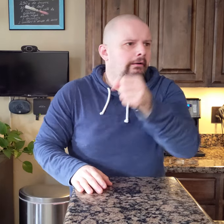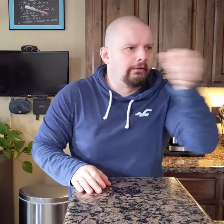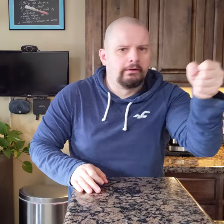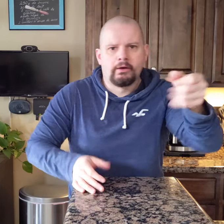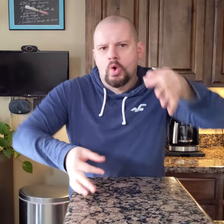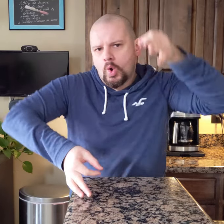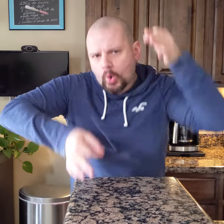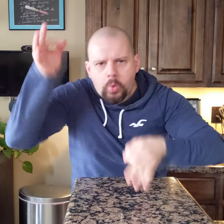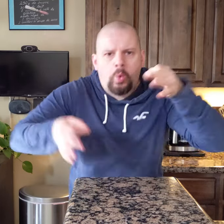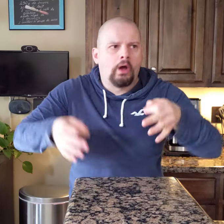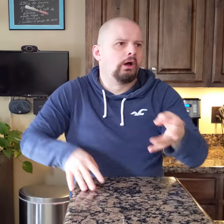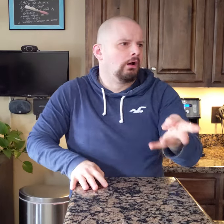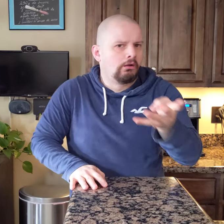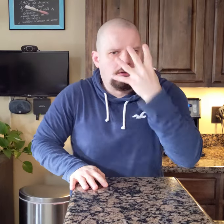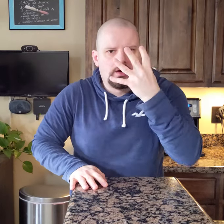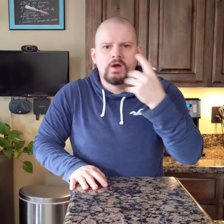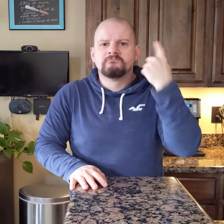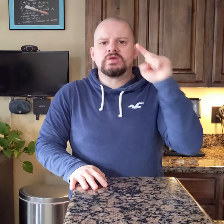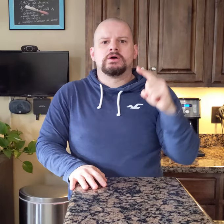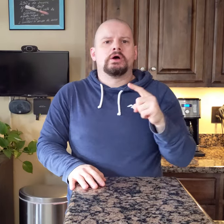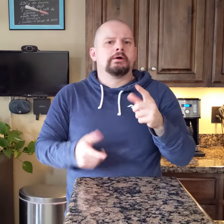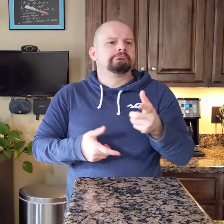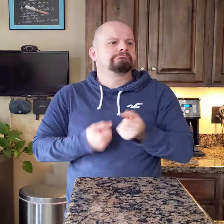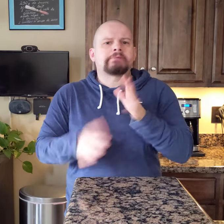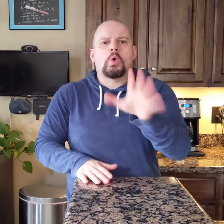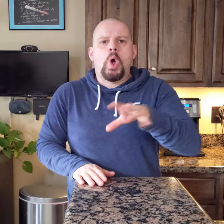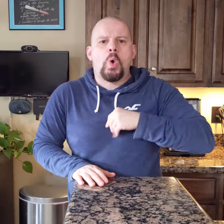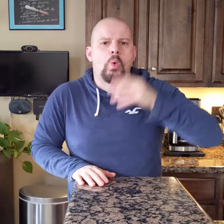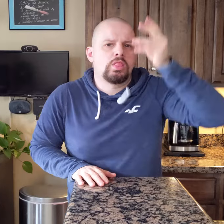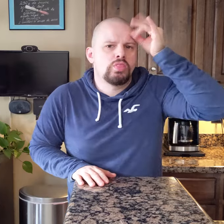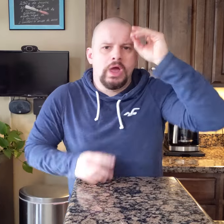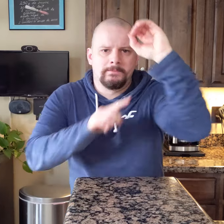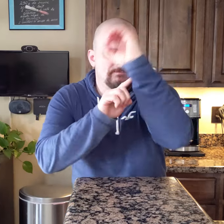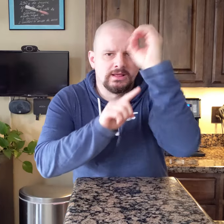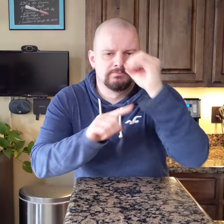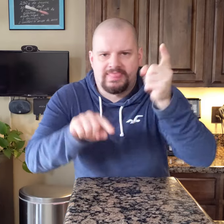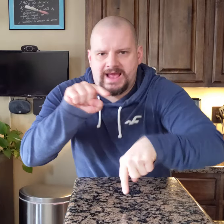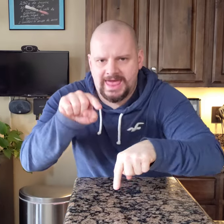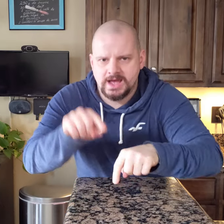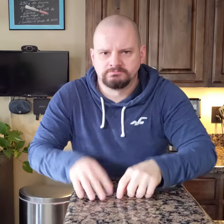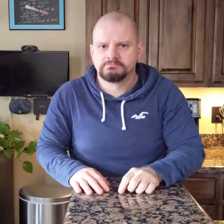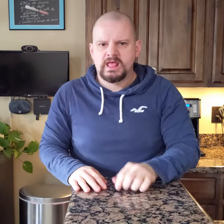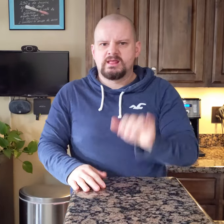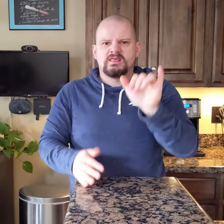then they summon you to court and get you faced imprisonment based on your thoughts and opinion. They can't do that.